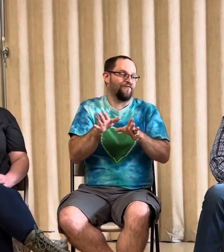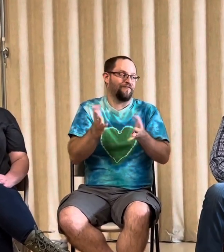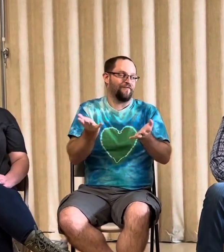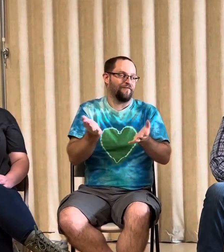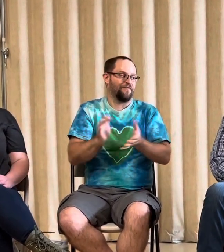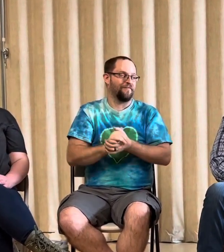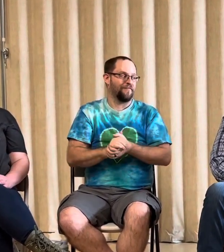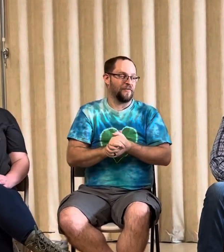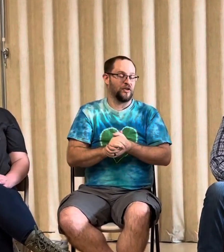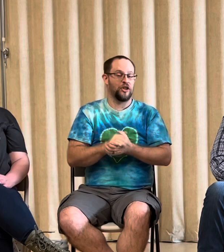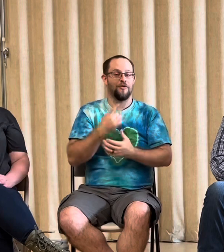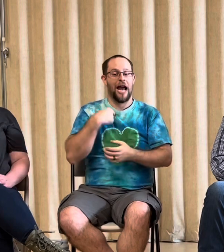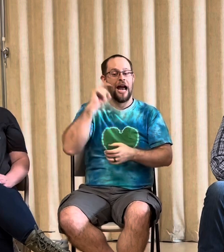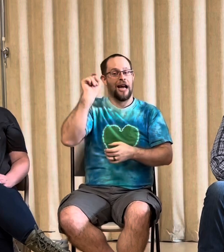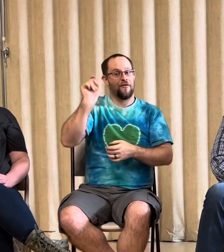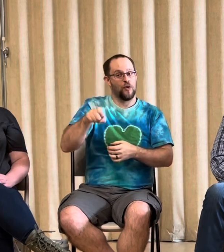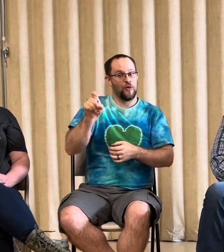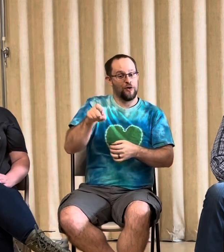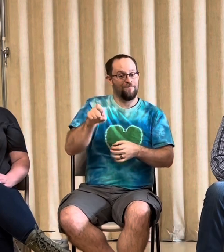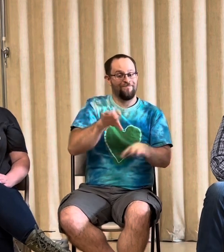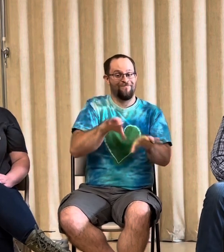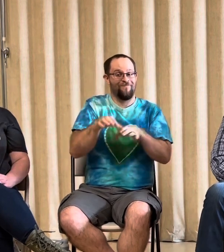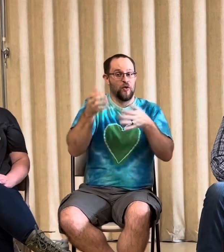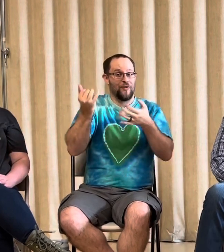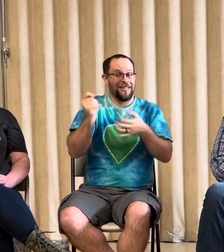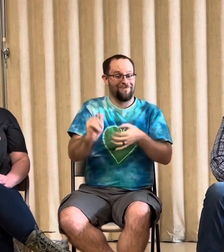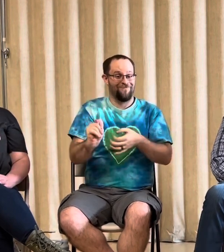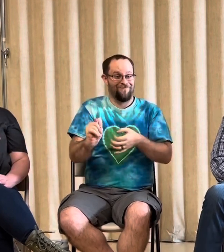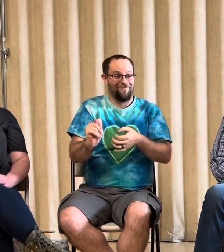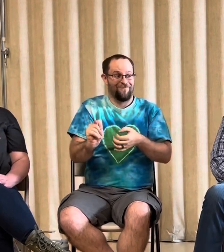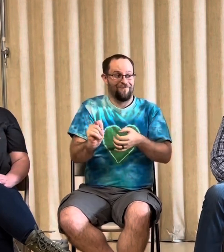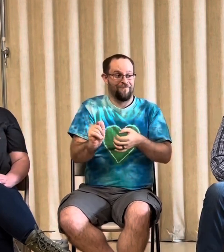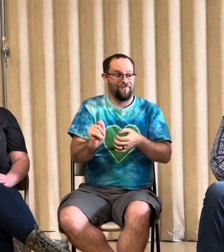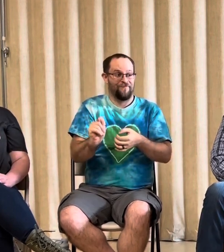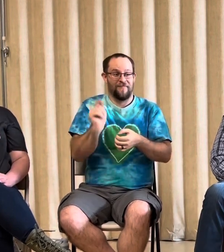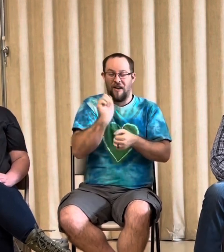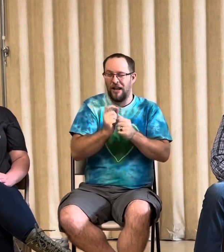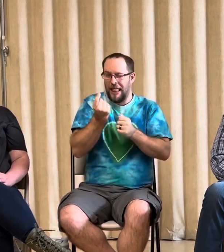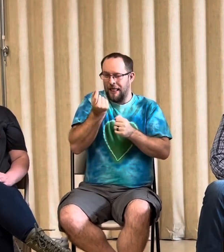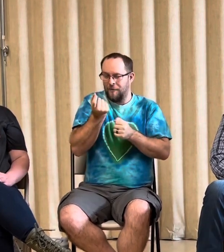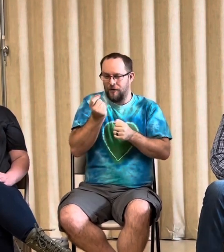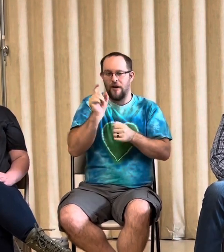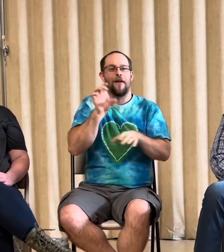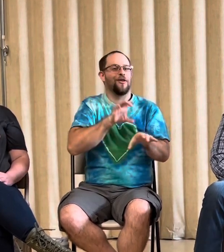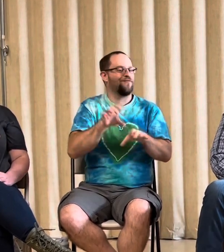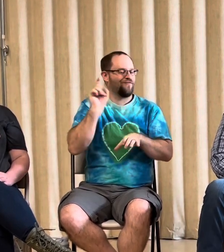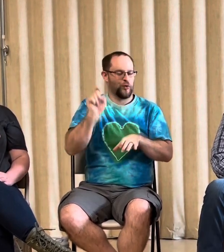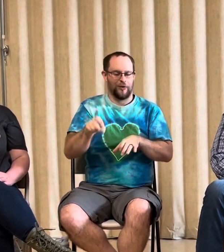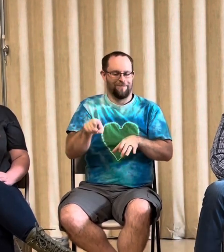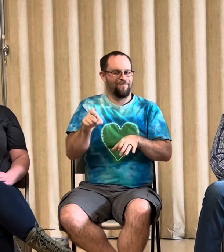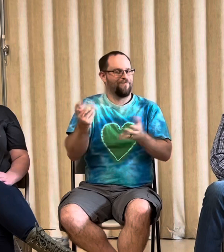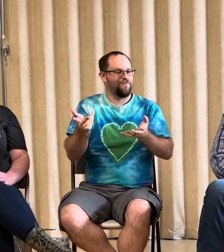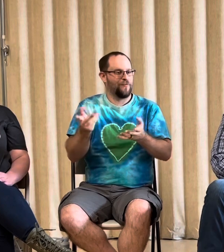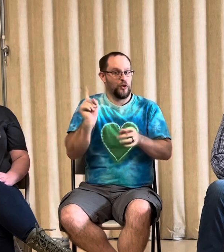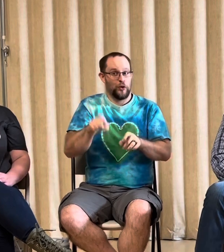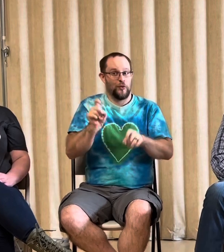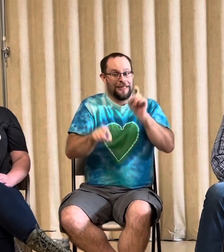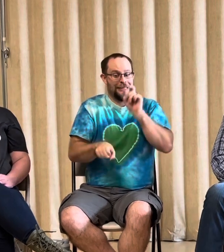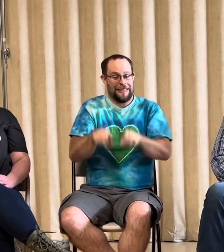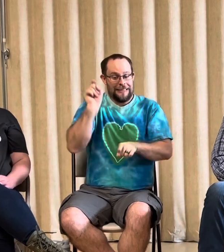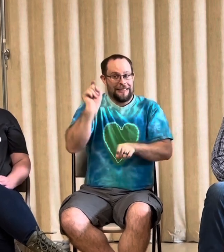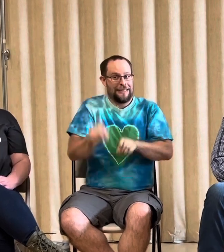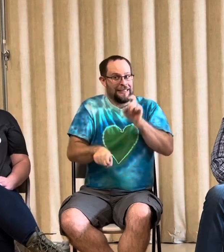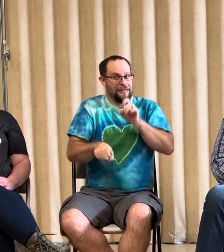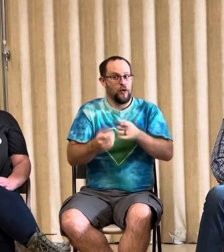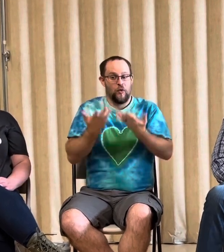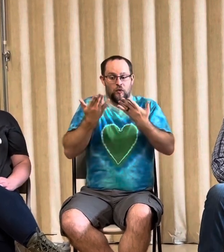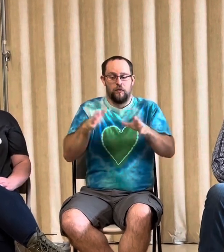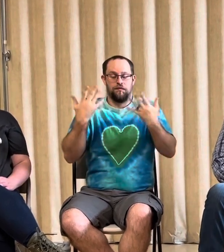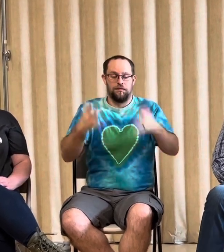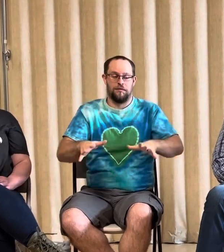You've got to do it! Every little bit, you've got to do it! Do it, do it, do it, and when you're through...